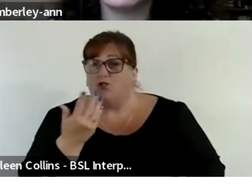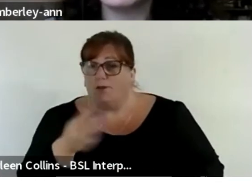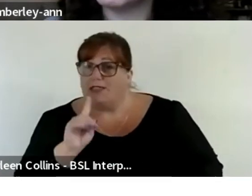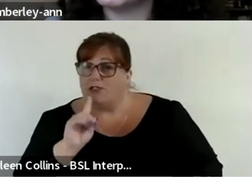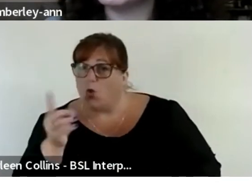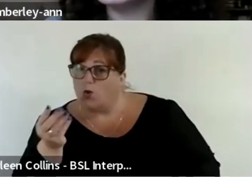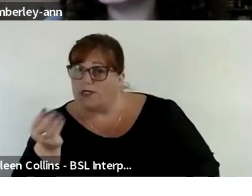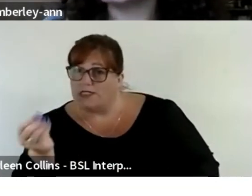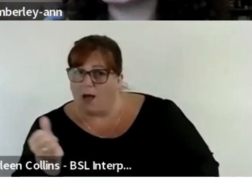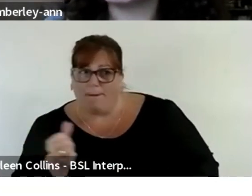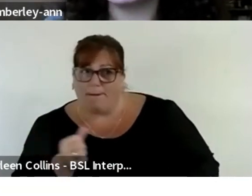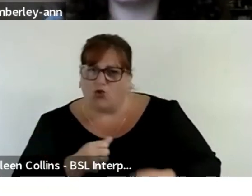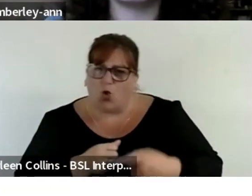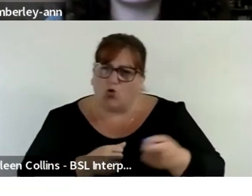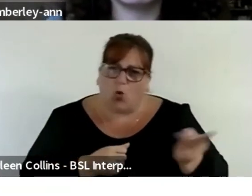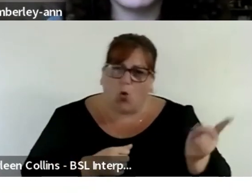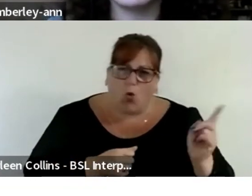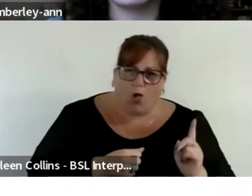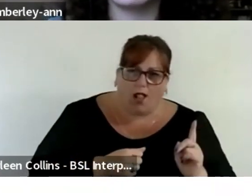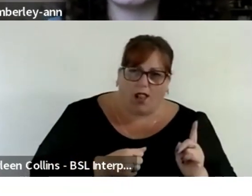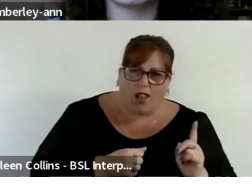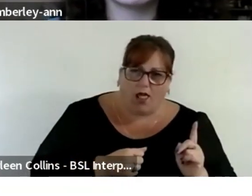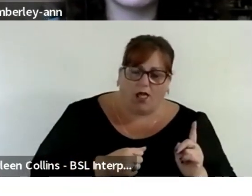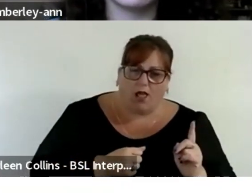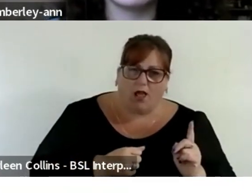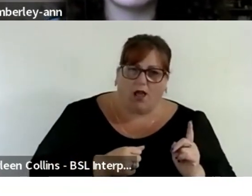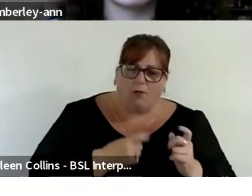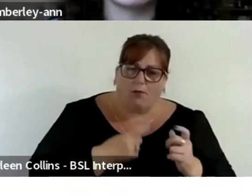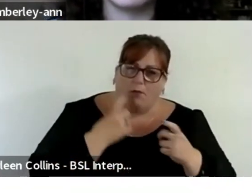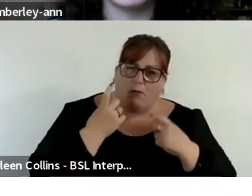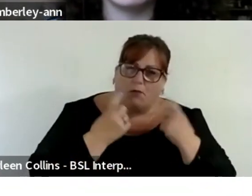What are some of the things, for you personally, that guide that decision?